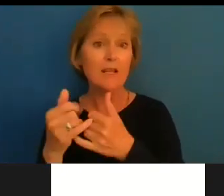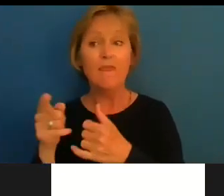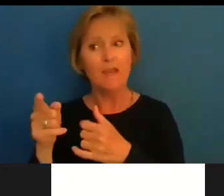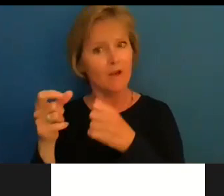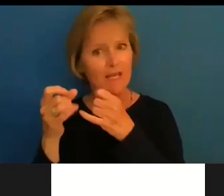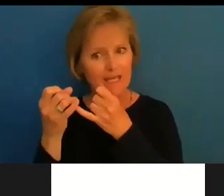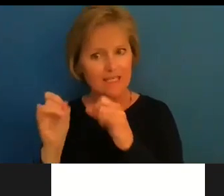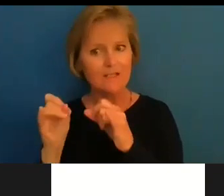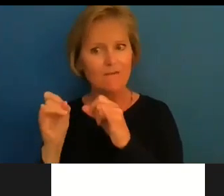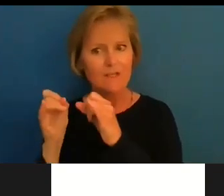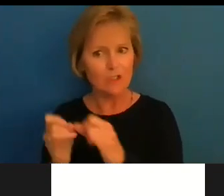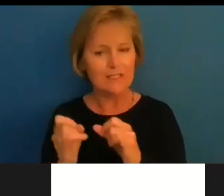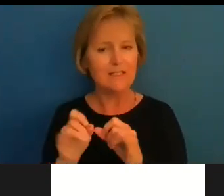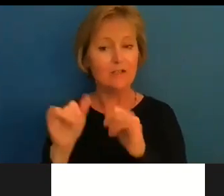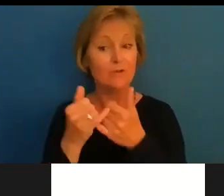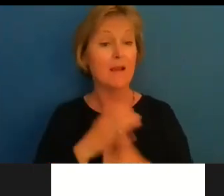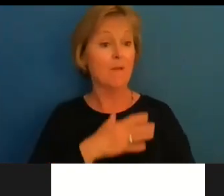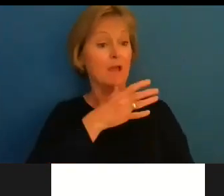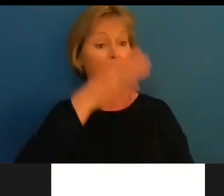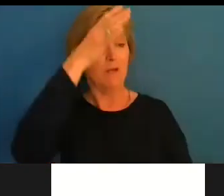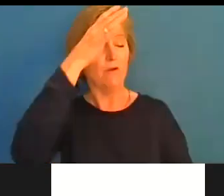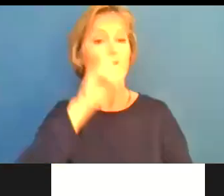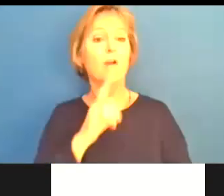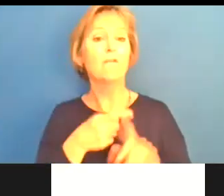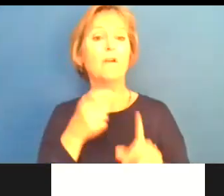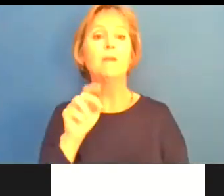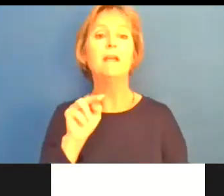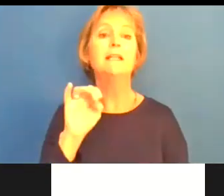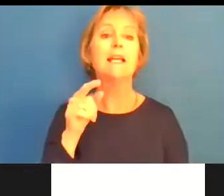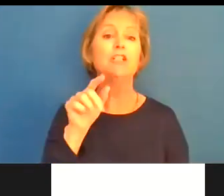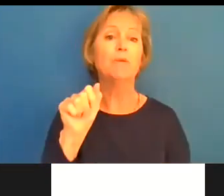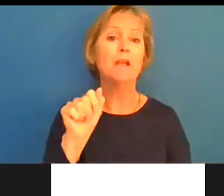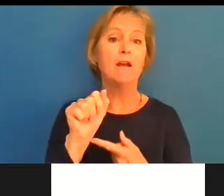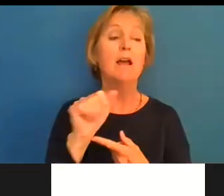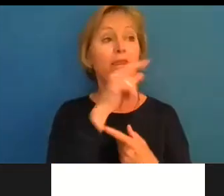My parents are Nigerian and Nigeria is more of a communalistic thing.